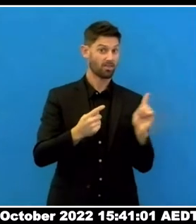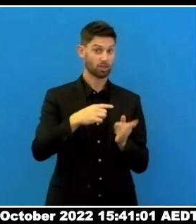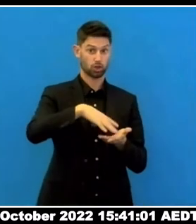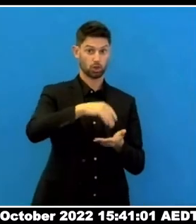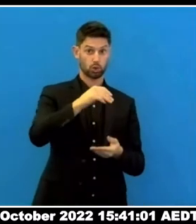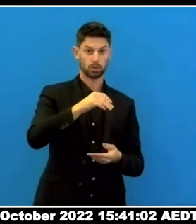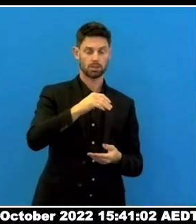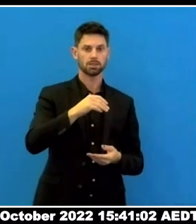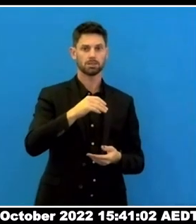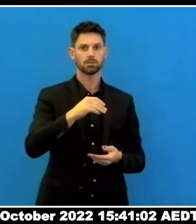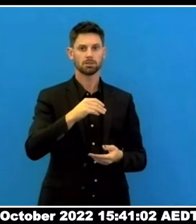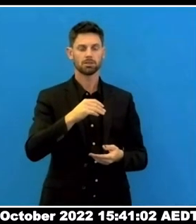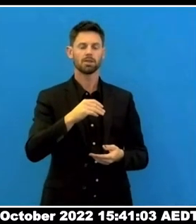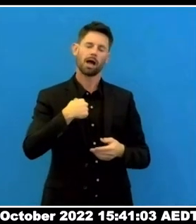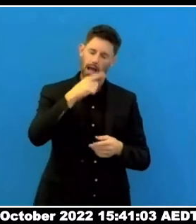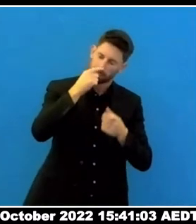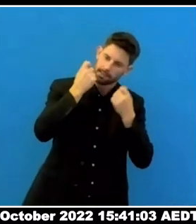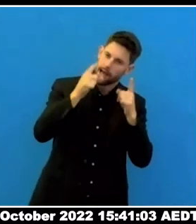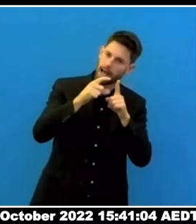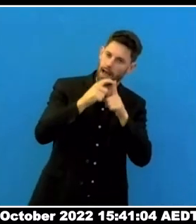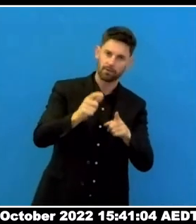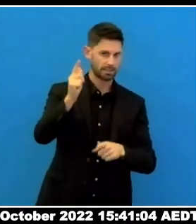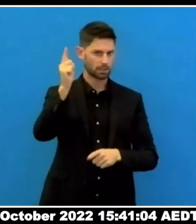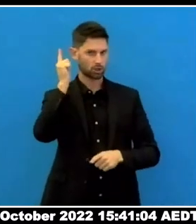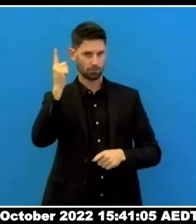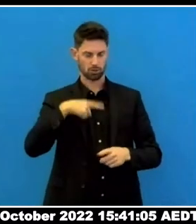it's hard I do understand it's hard for the teachers to actually recognize